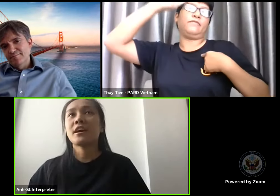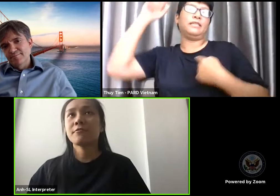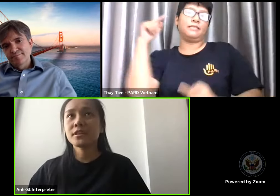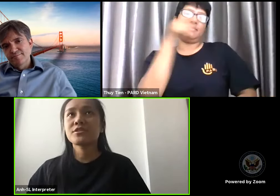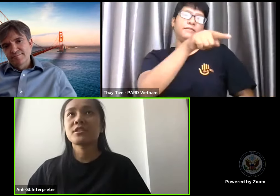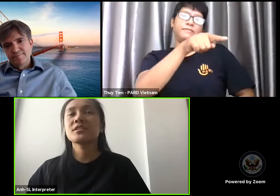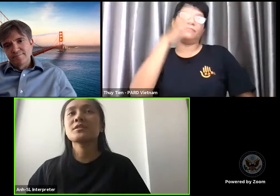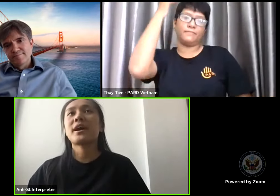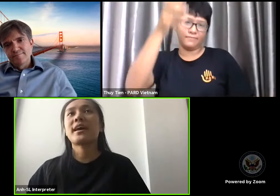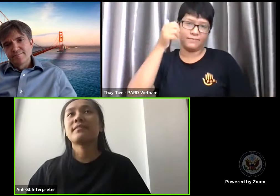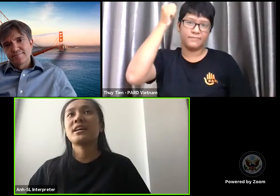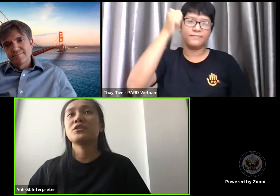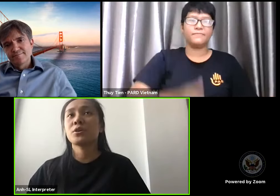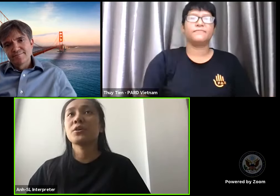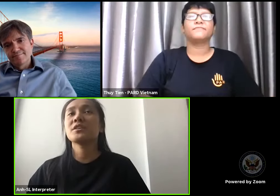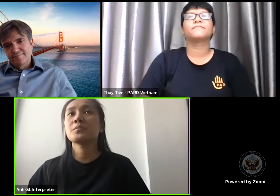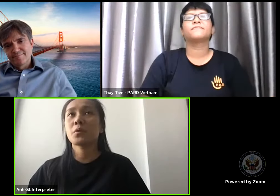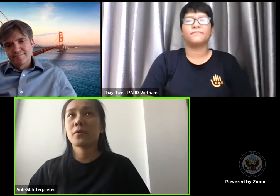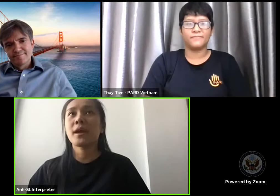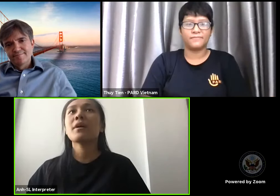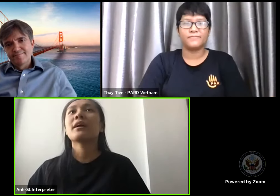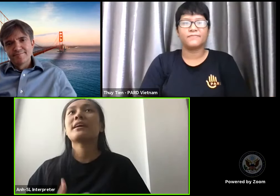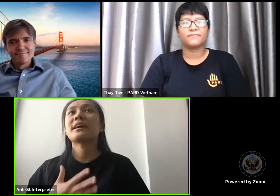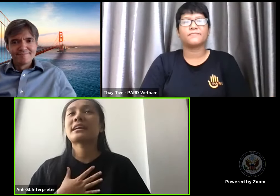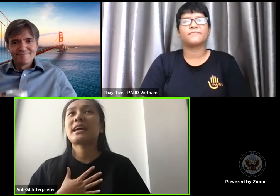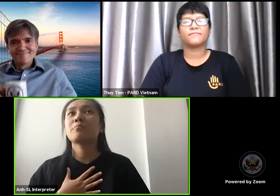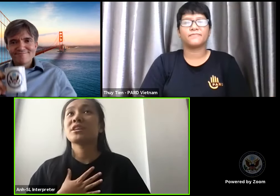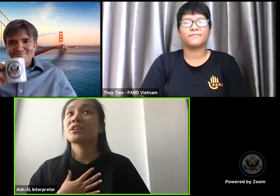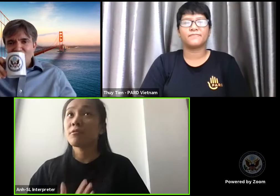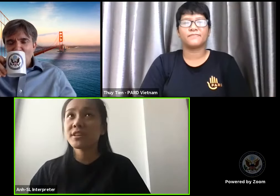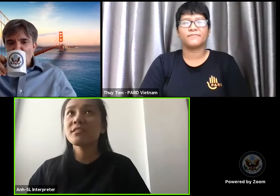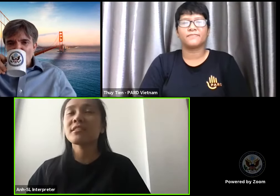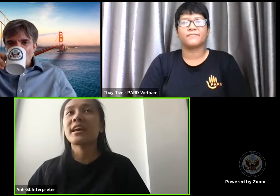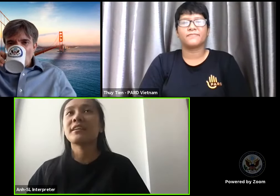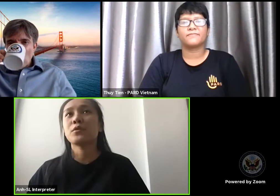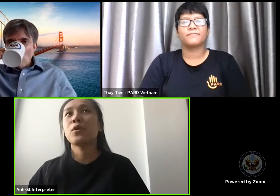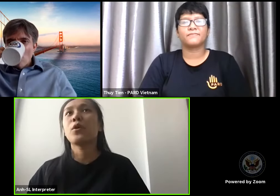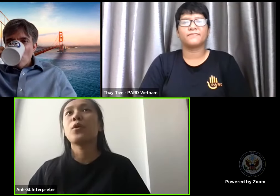deaf teachers when they join this program they can be confident and they know